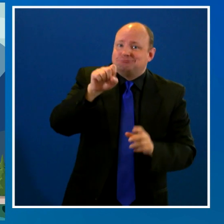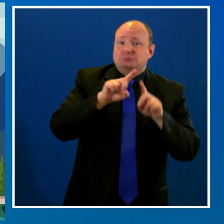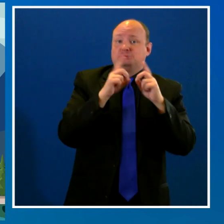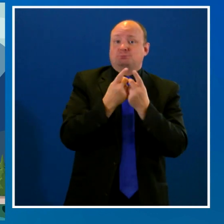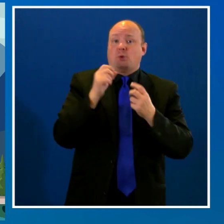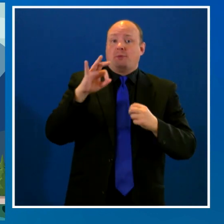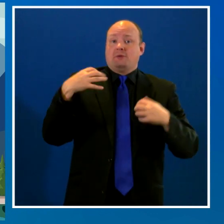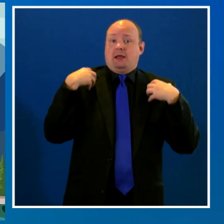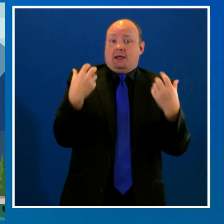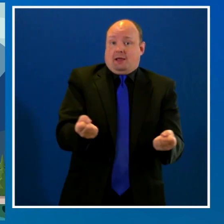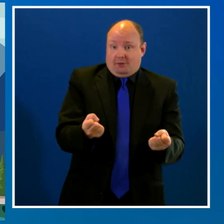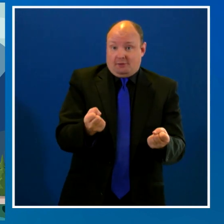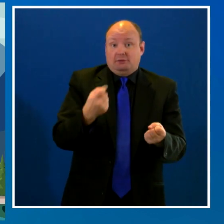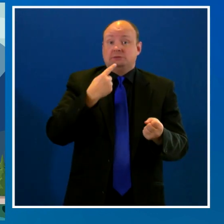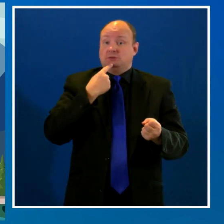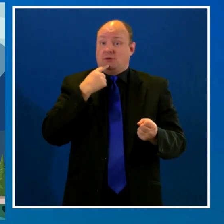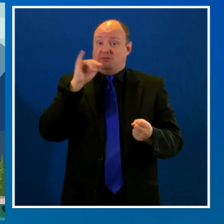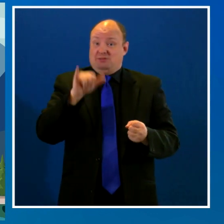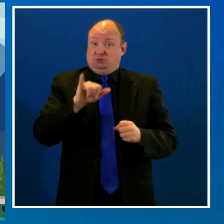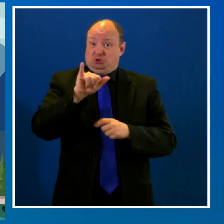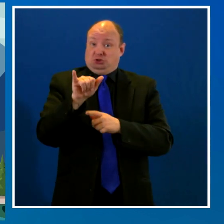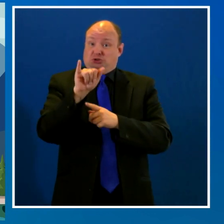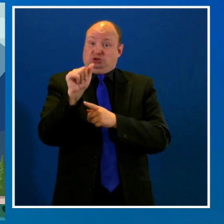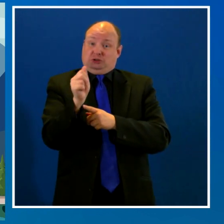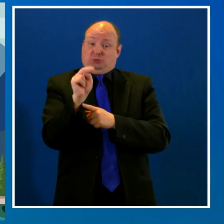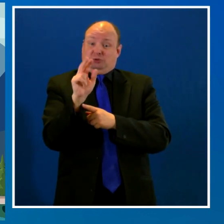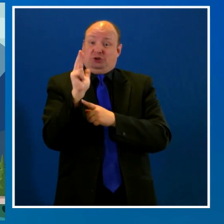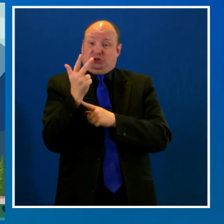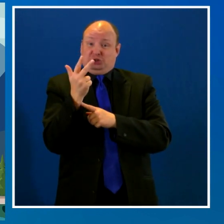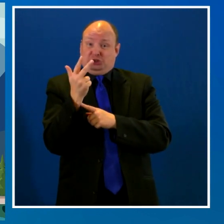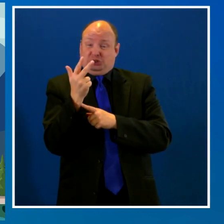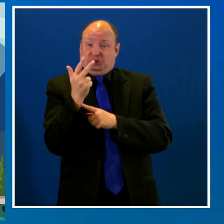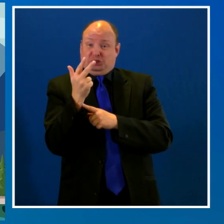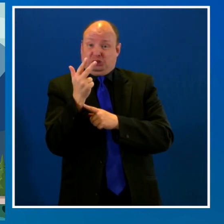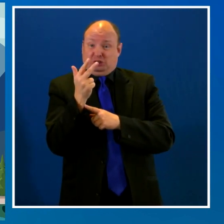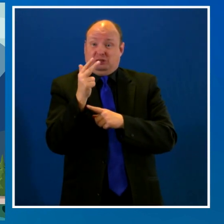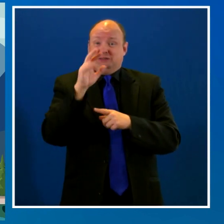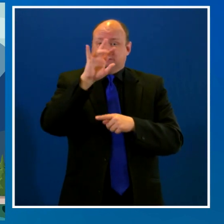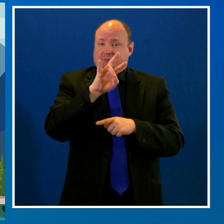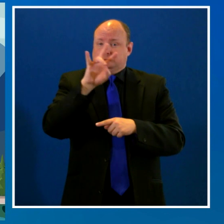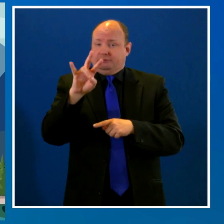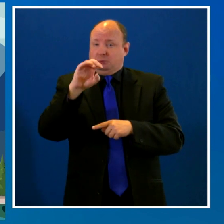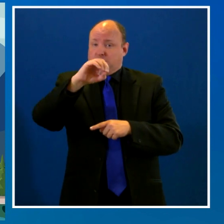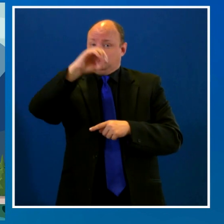January 3rd, more than 77% of Washingtonians five years and